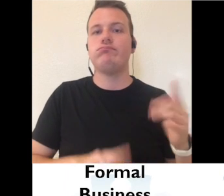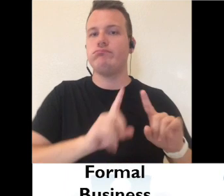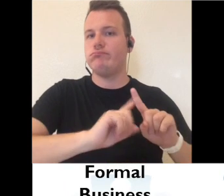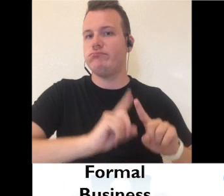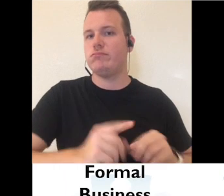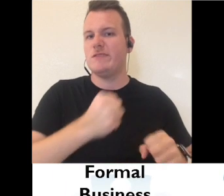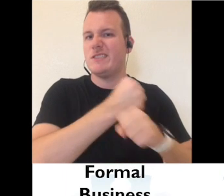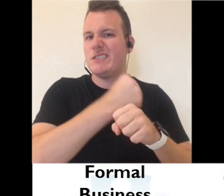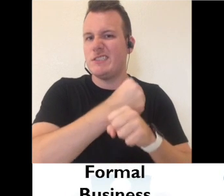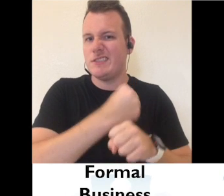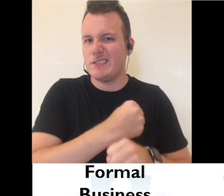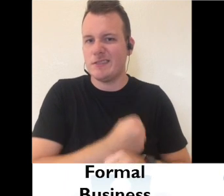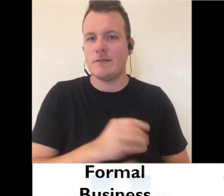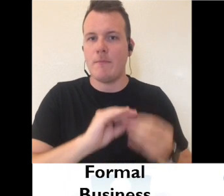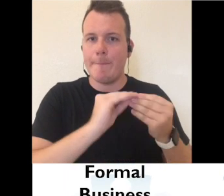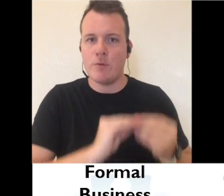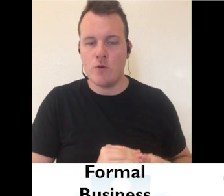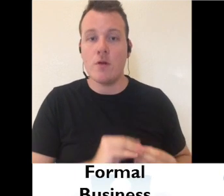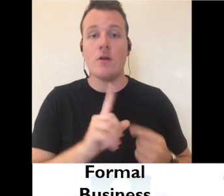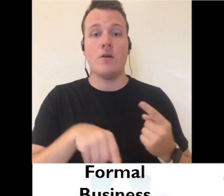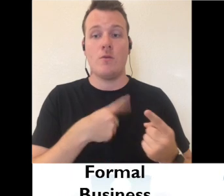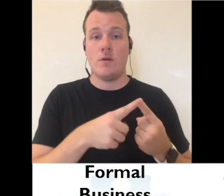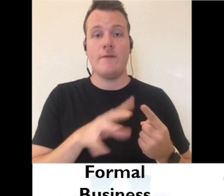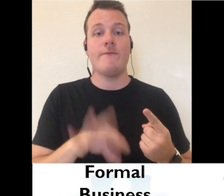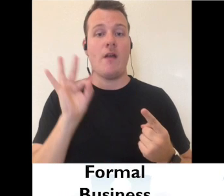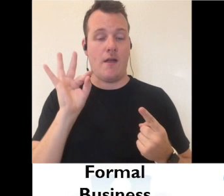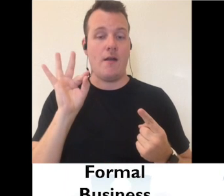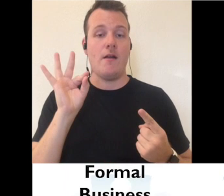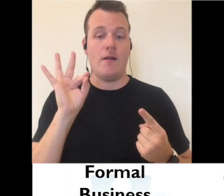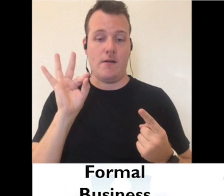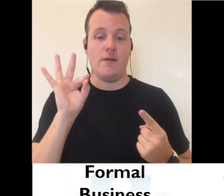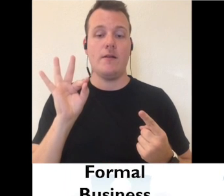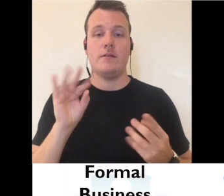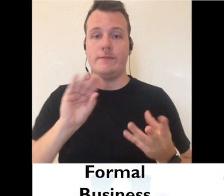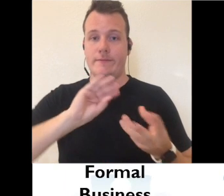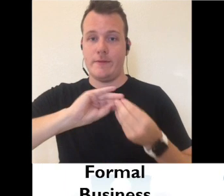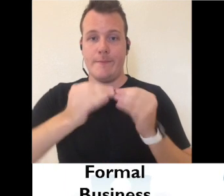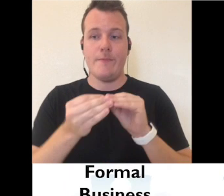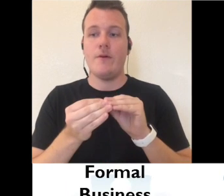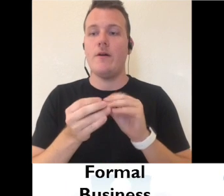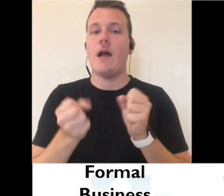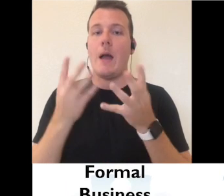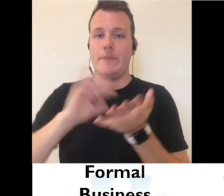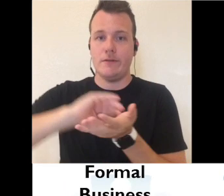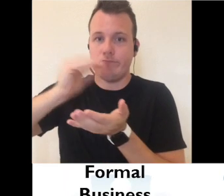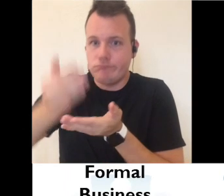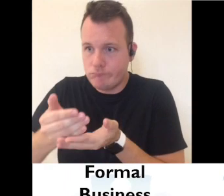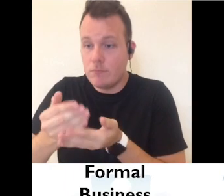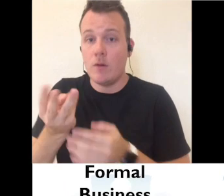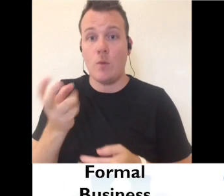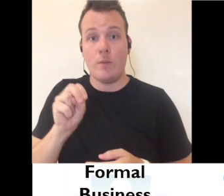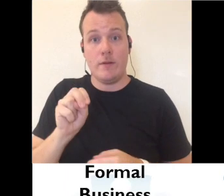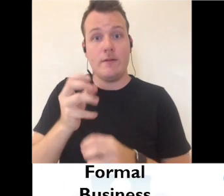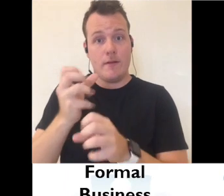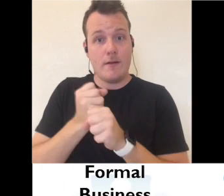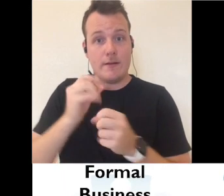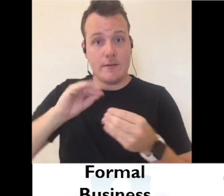the incidence of the issue that you're trying to work with. Once you have that that incidence, then you look for the number of patients